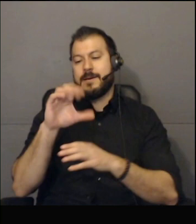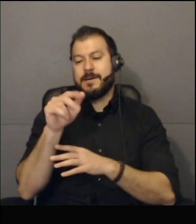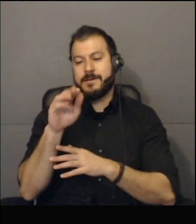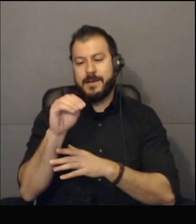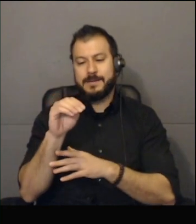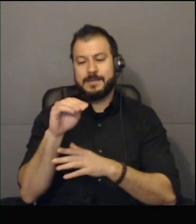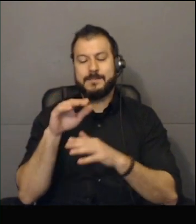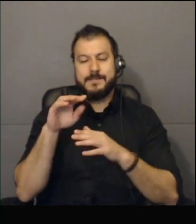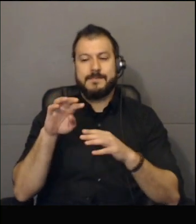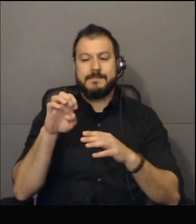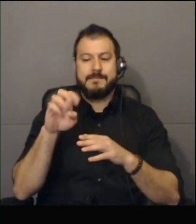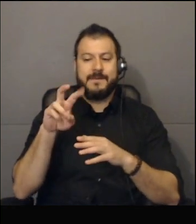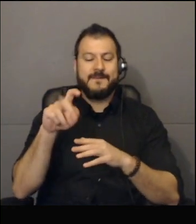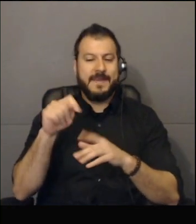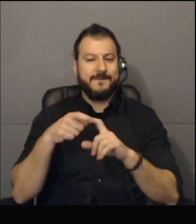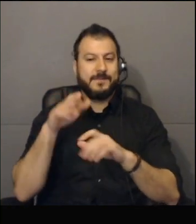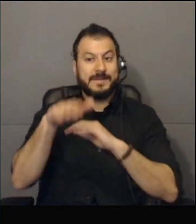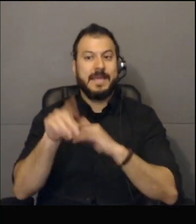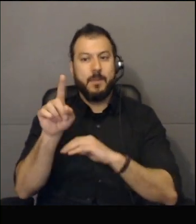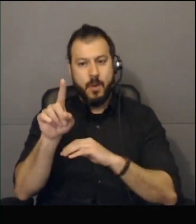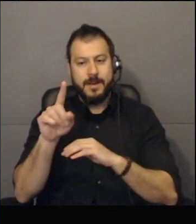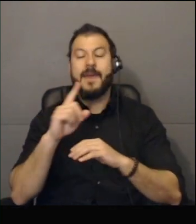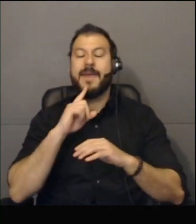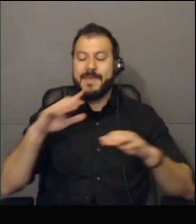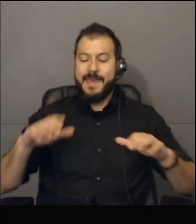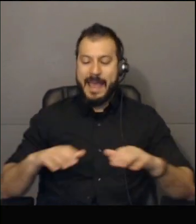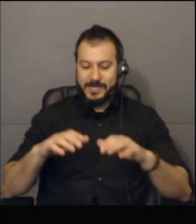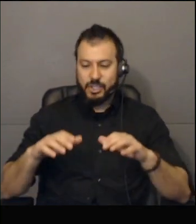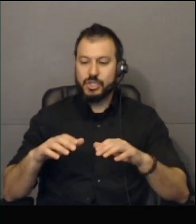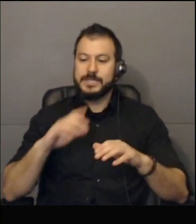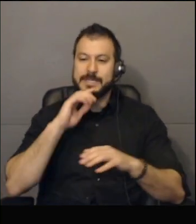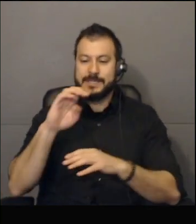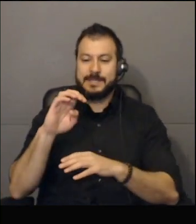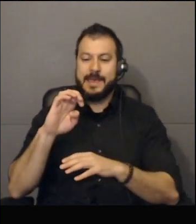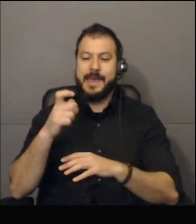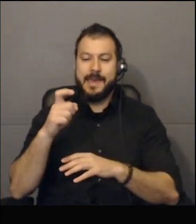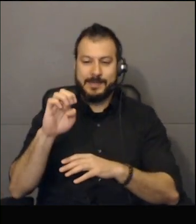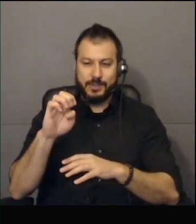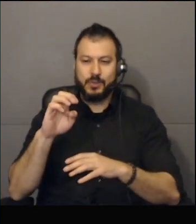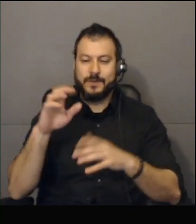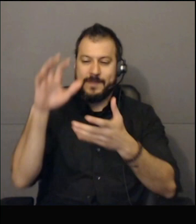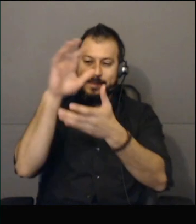step one and the action is. The is the execution of the cloud script from Step